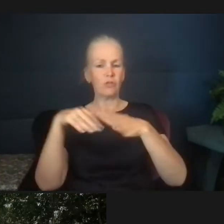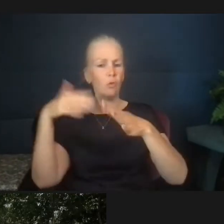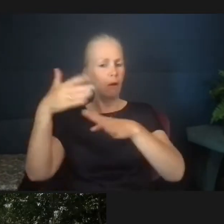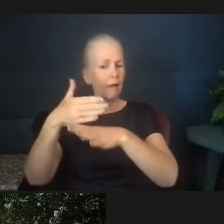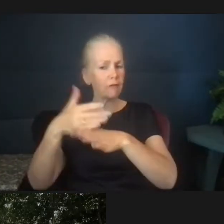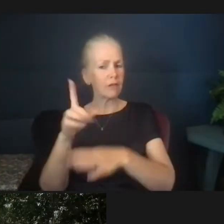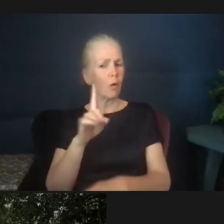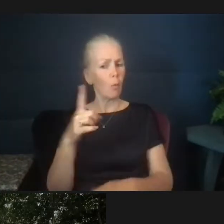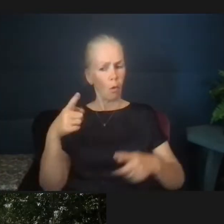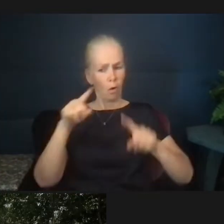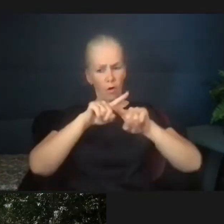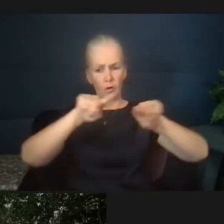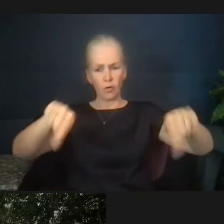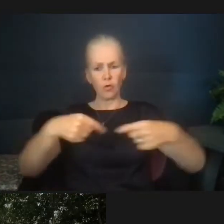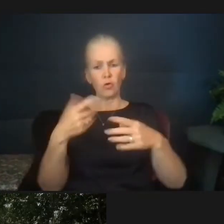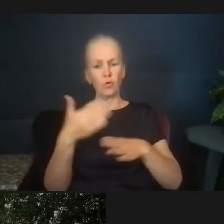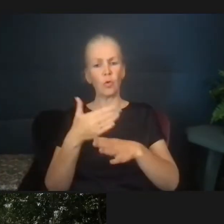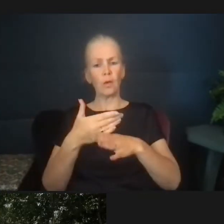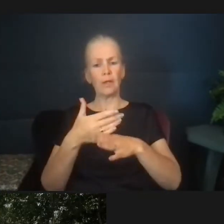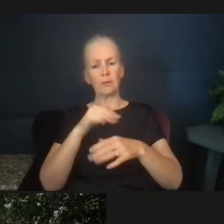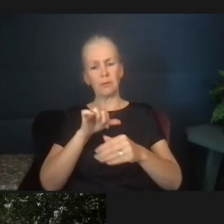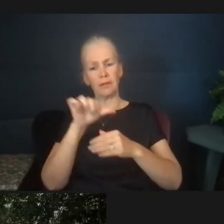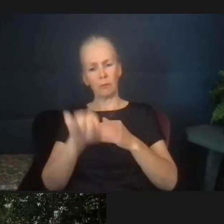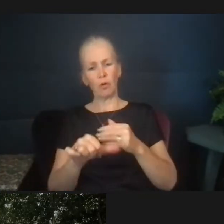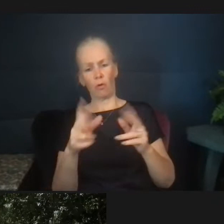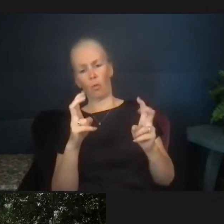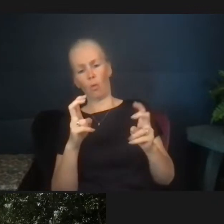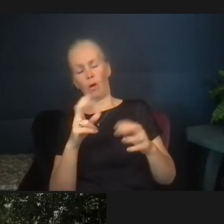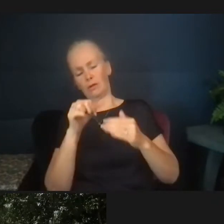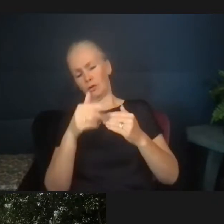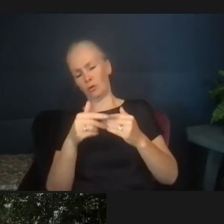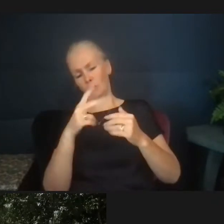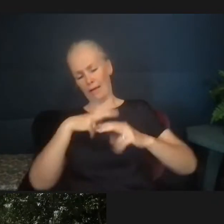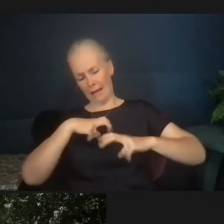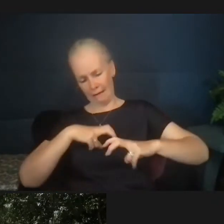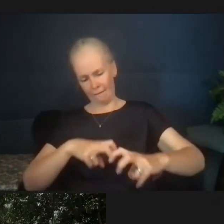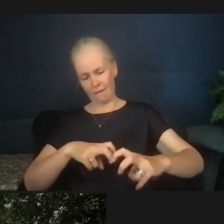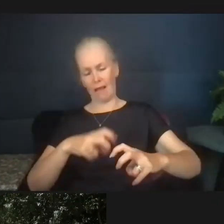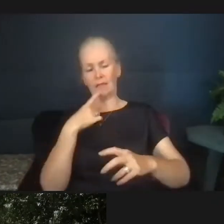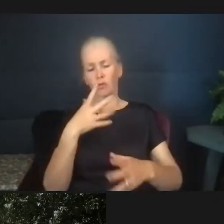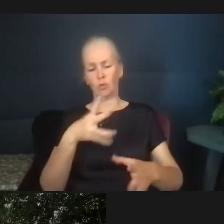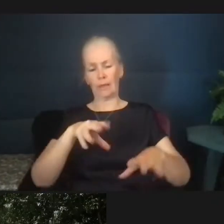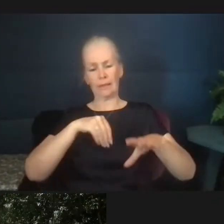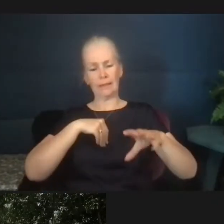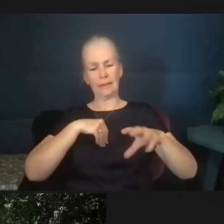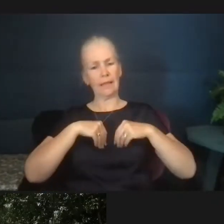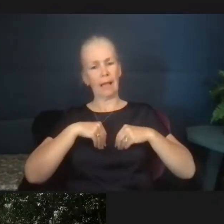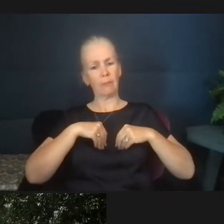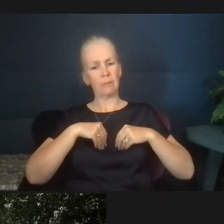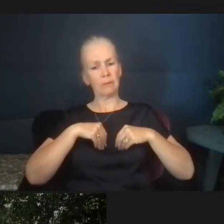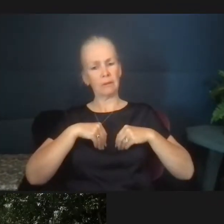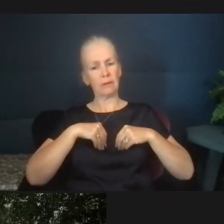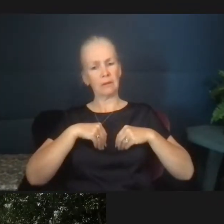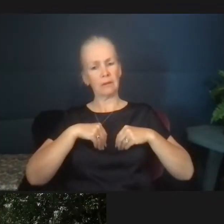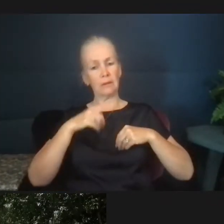we doing to move beyond just the term? Just a knowledge of the fact that yes, the students that